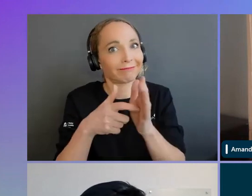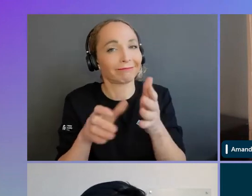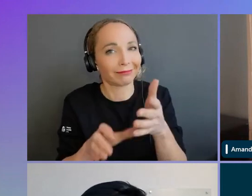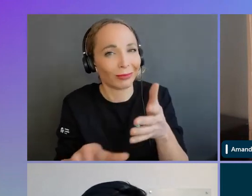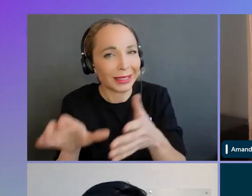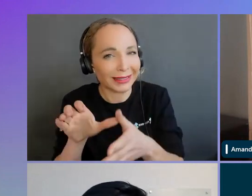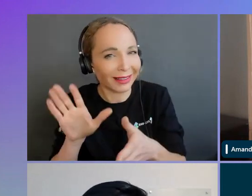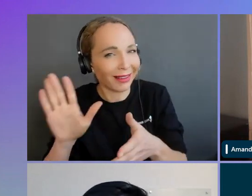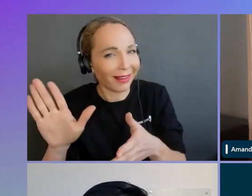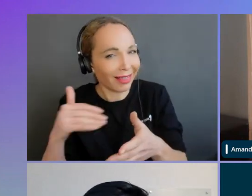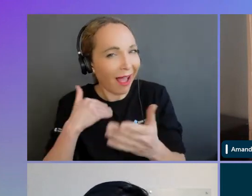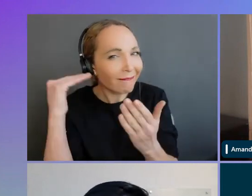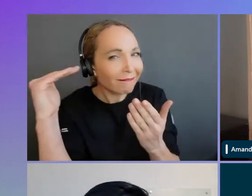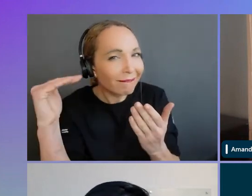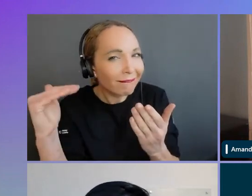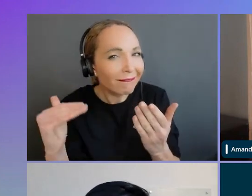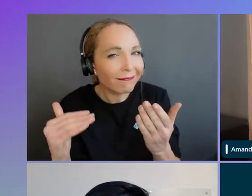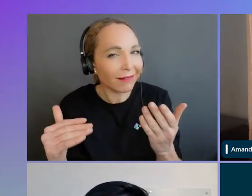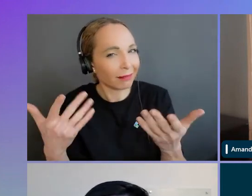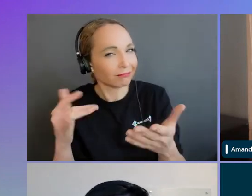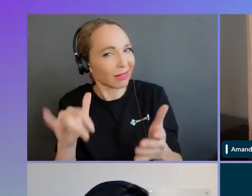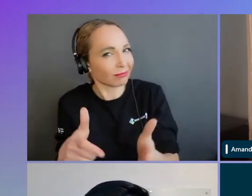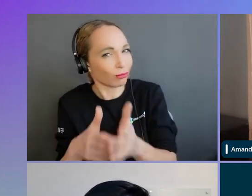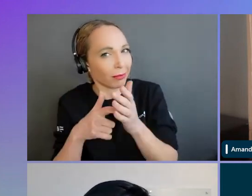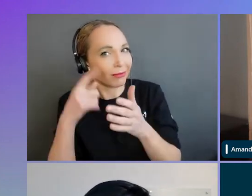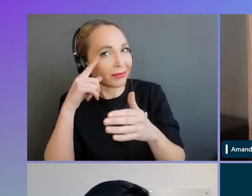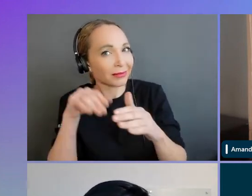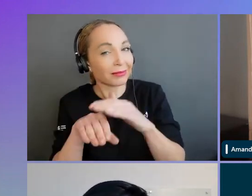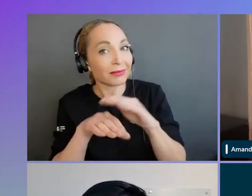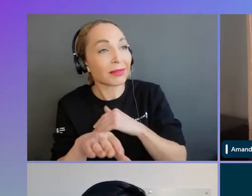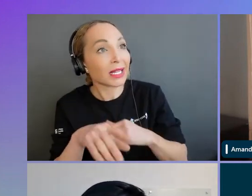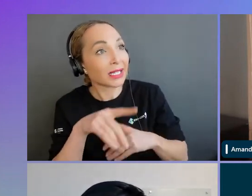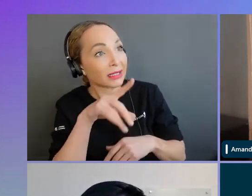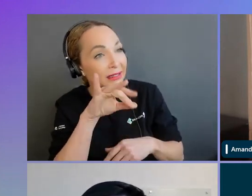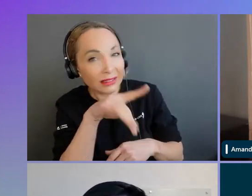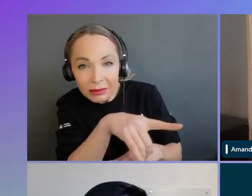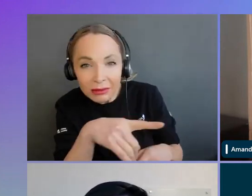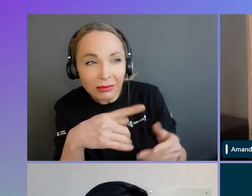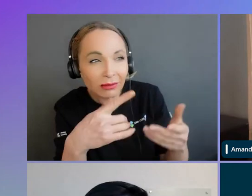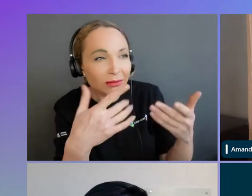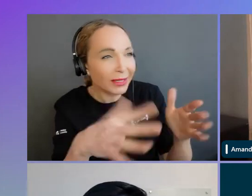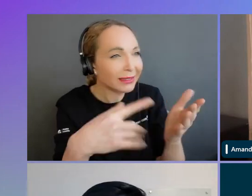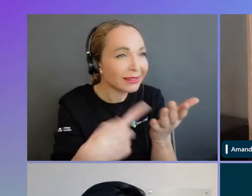you also cover the needs of each recognition users? Uh, this is